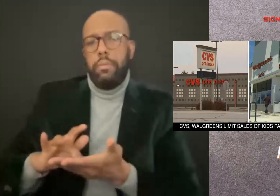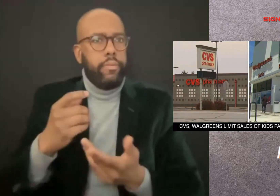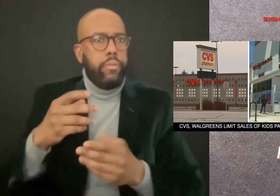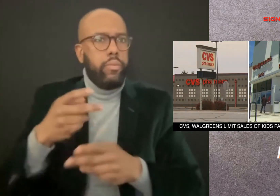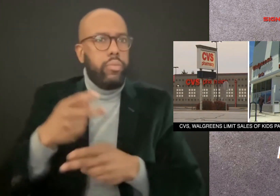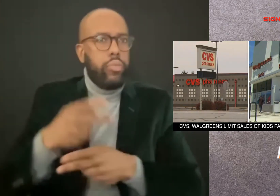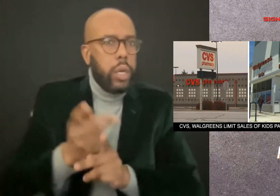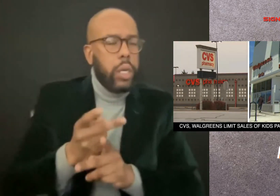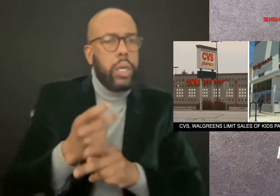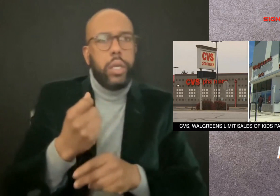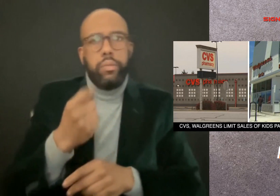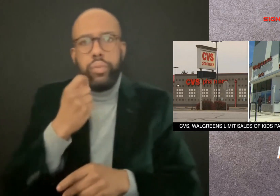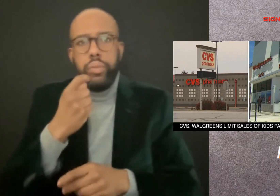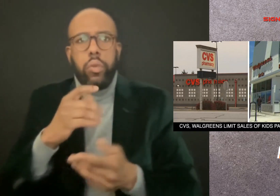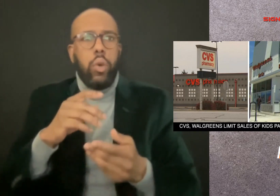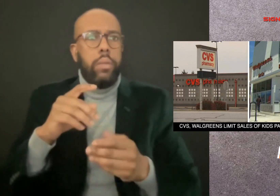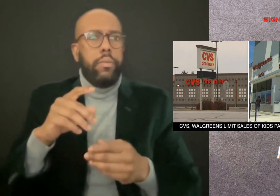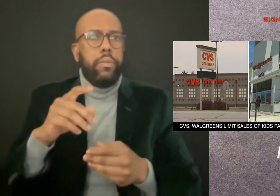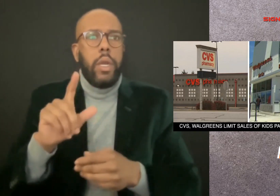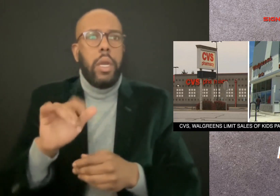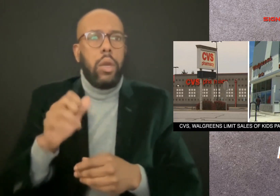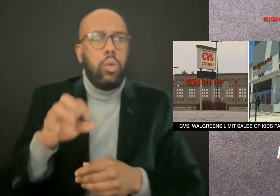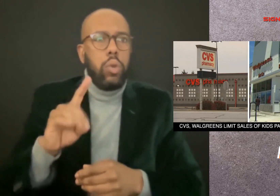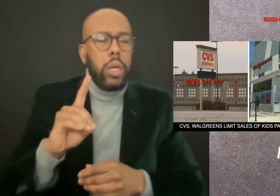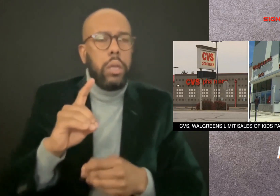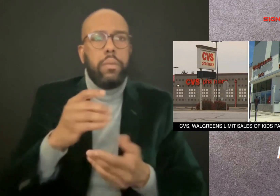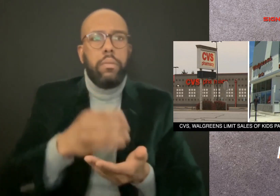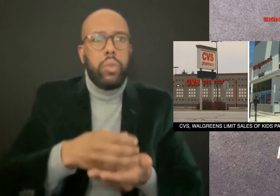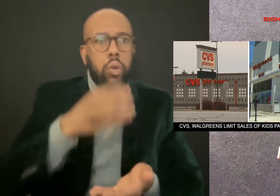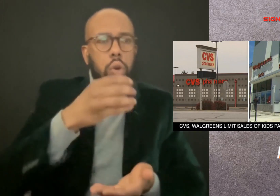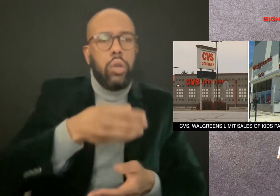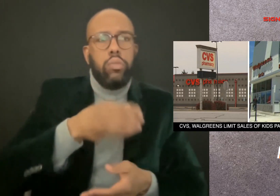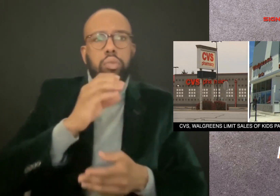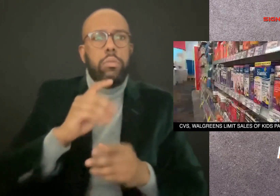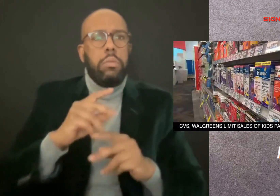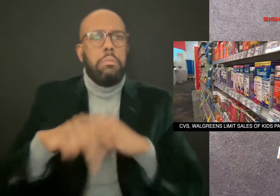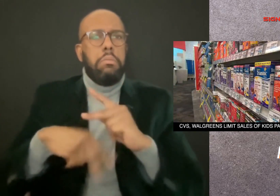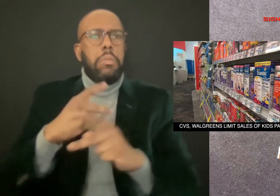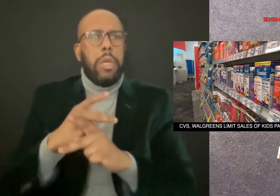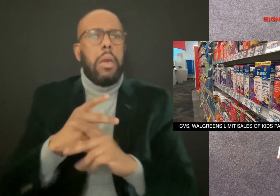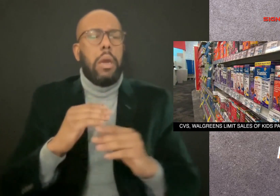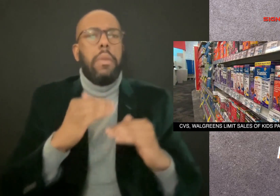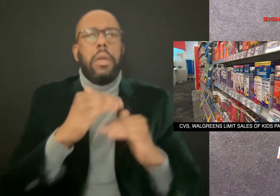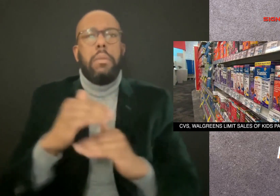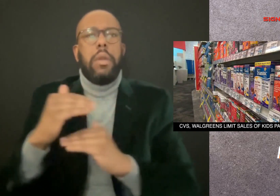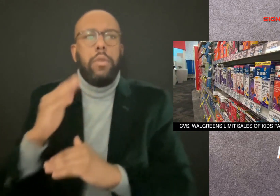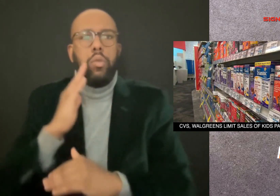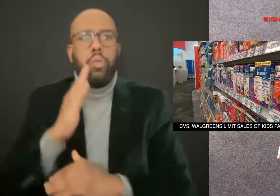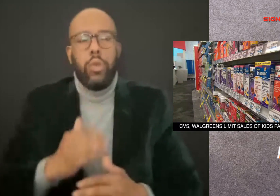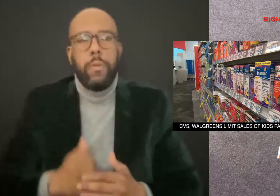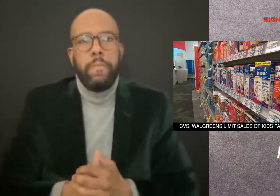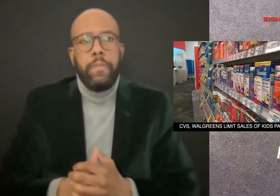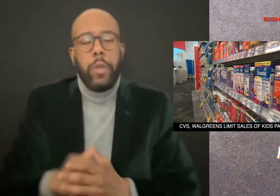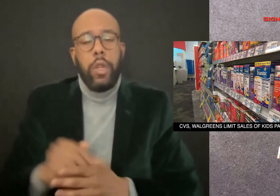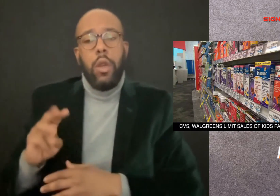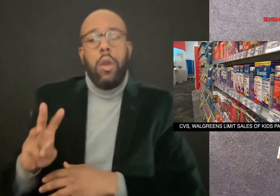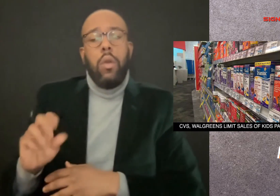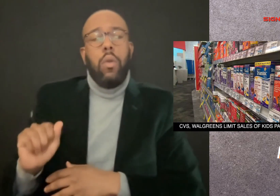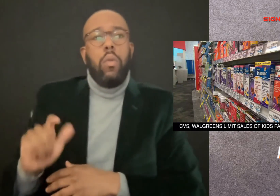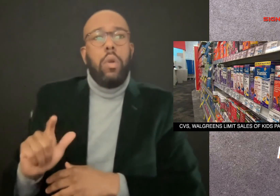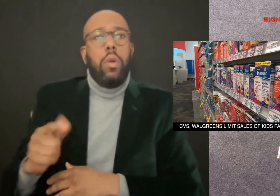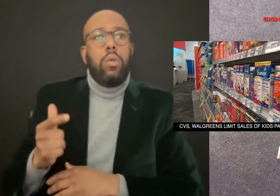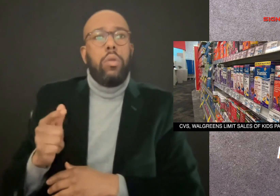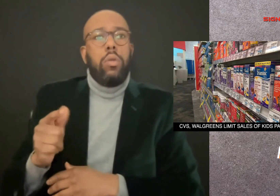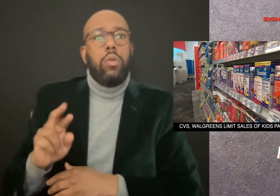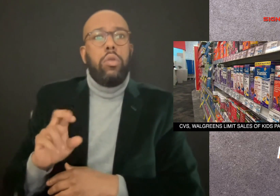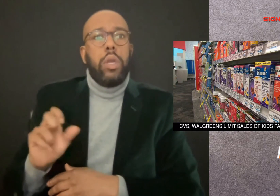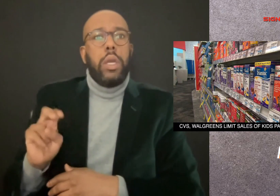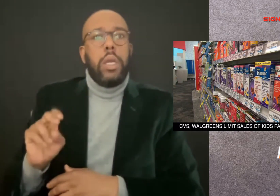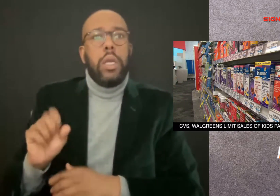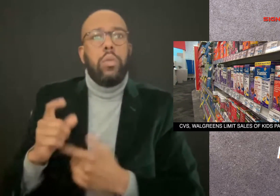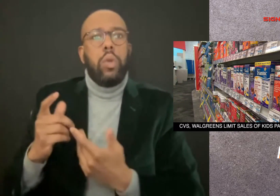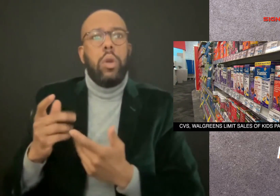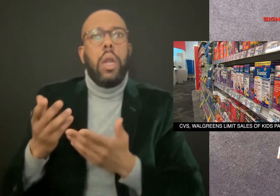relief products Walgreens will allow six over-the-counter